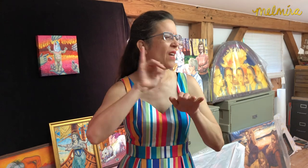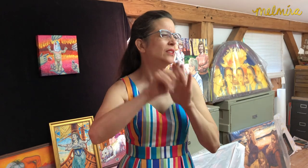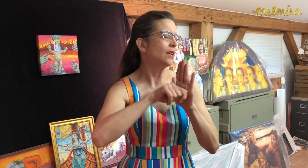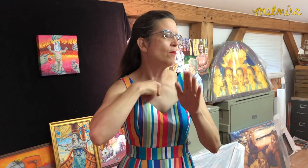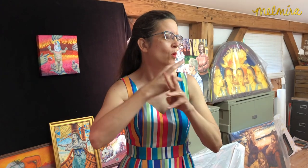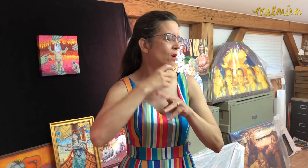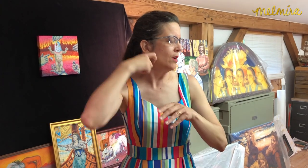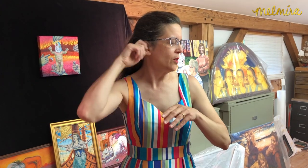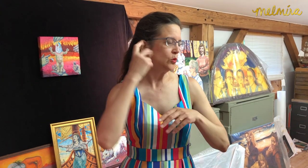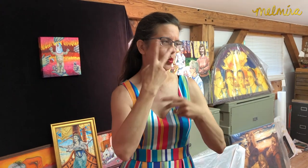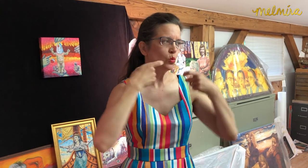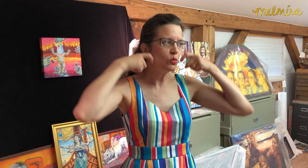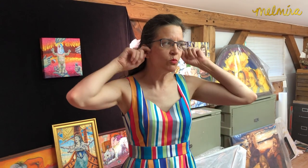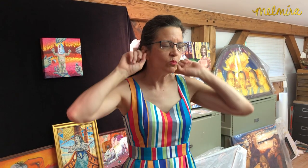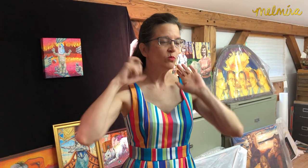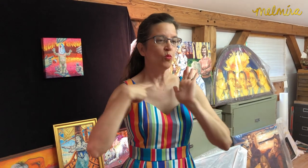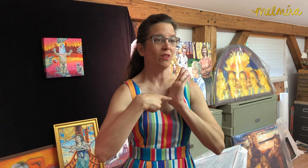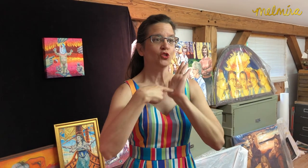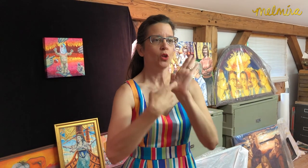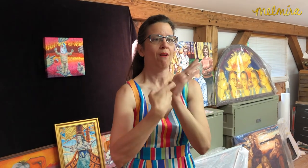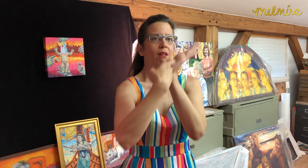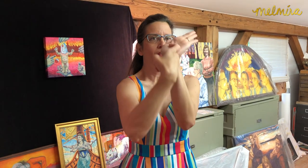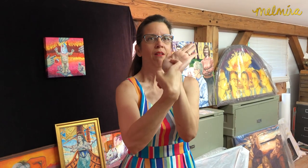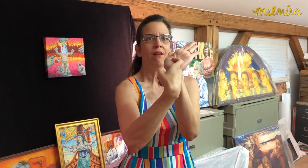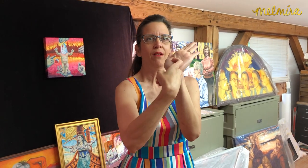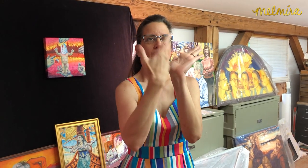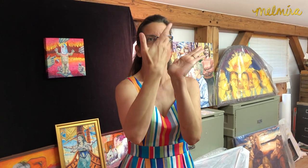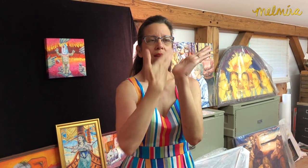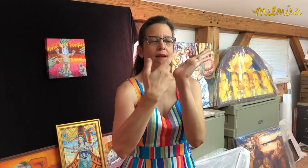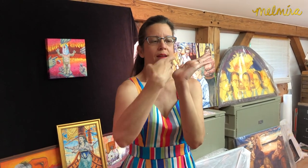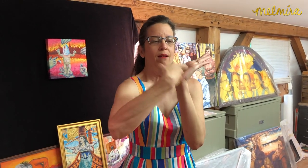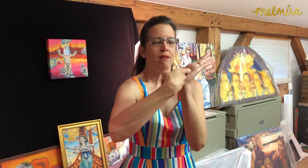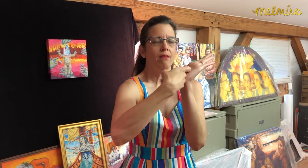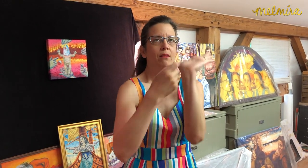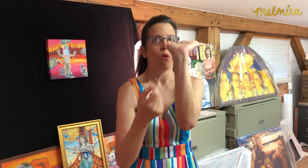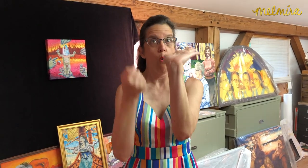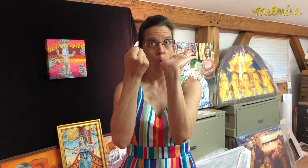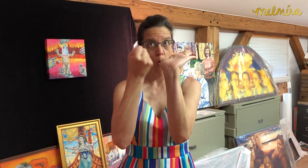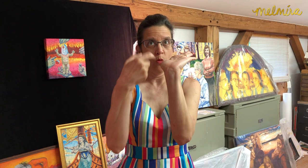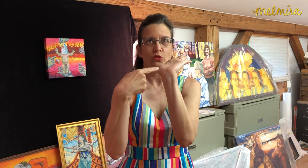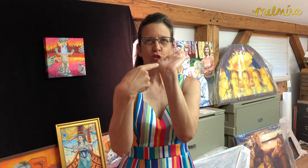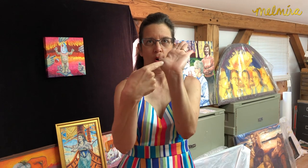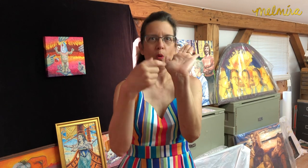that time I wore hearing aids in my both ears, so in my painting I showed the aid on the palm of my hand